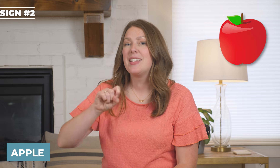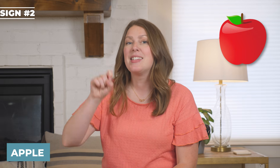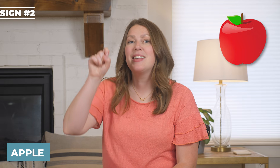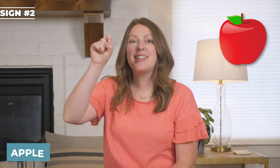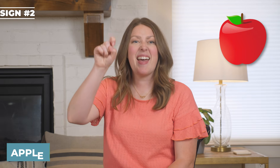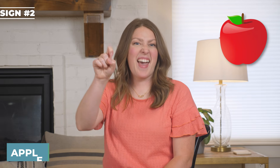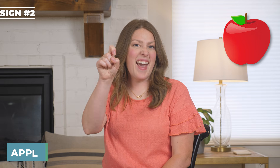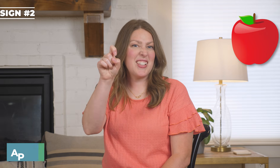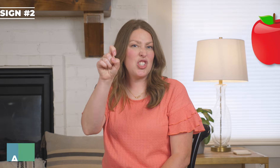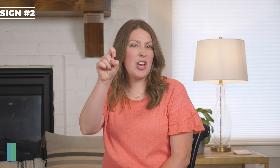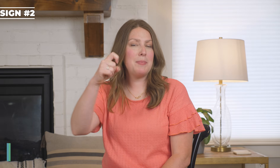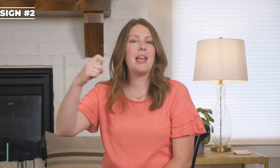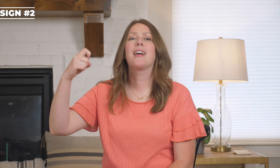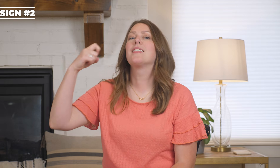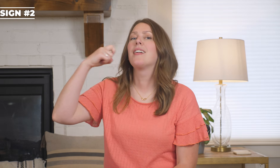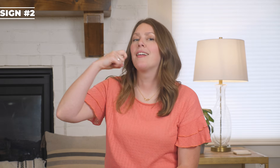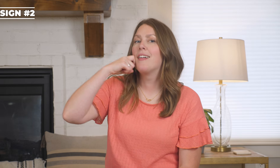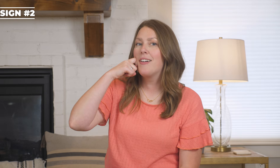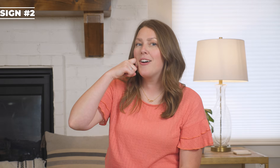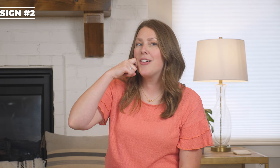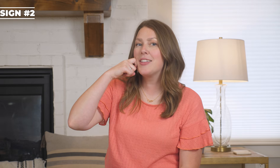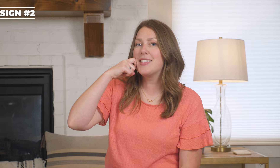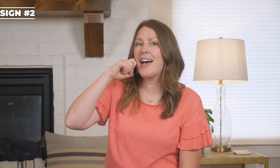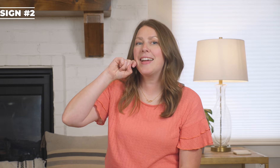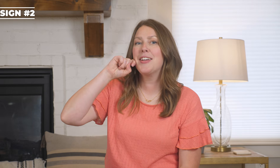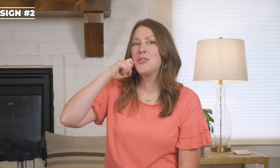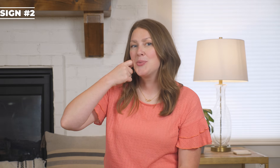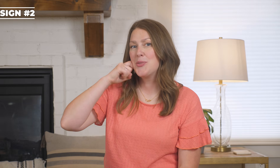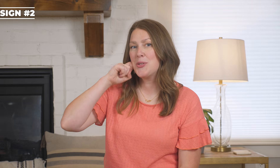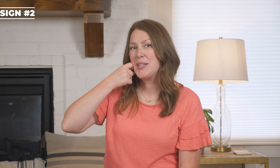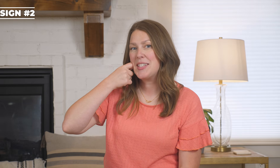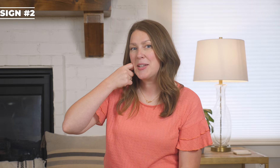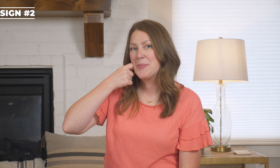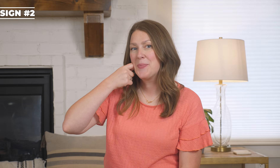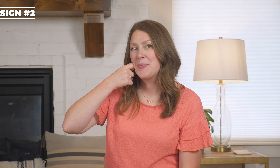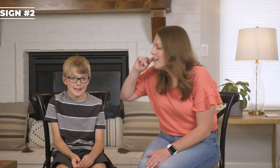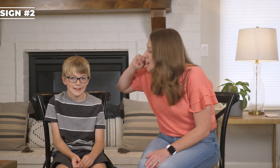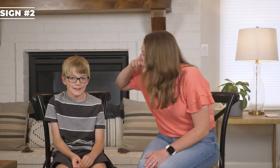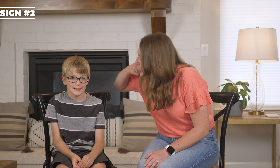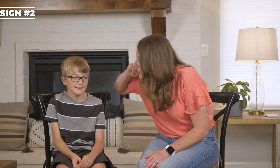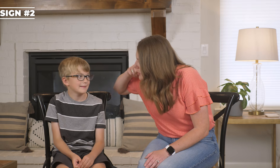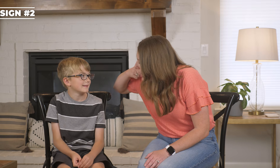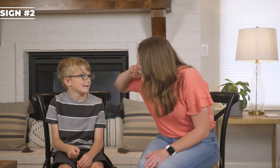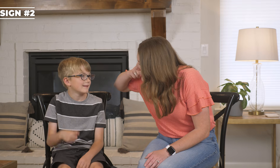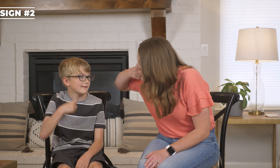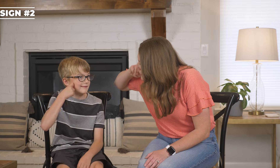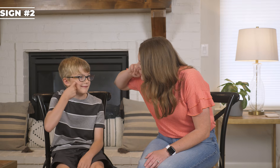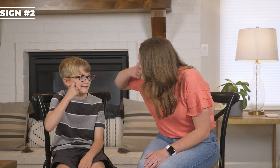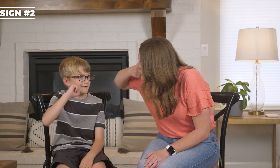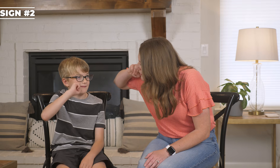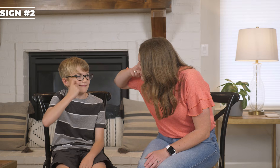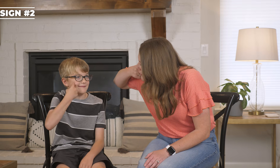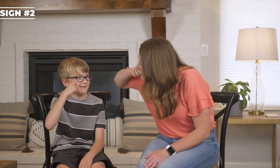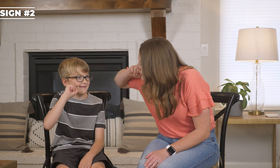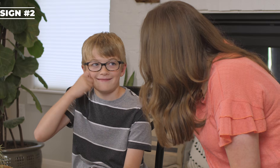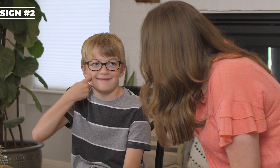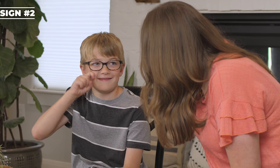It's this X shaped hand on this side. Twisting. All right. Can we do apple?